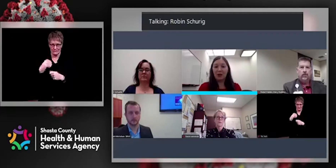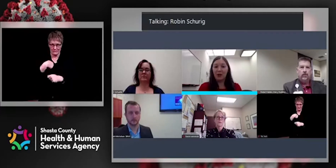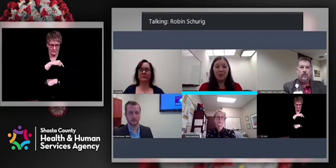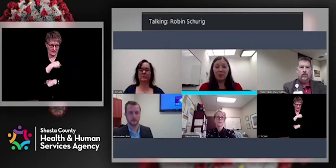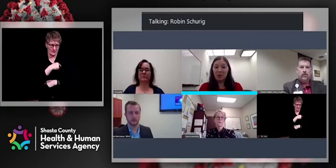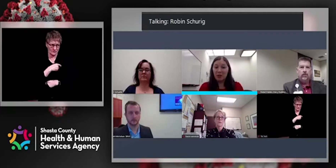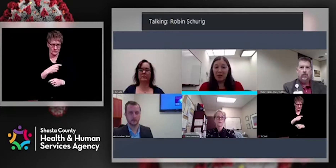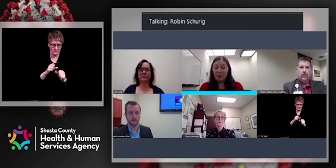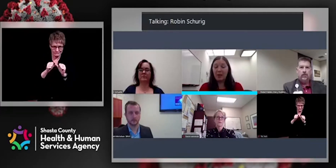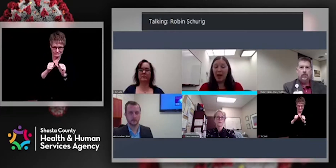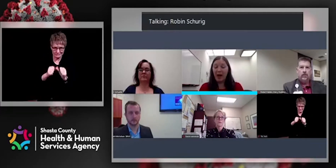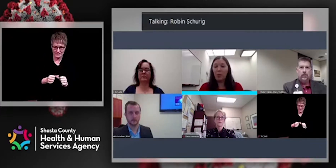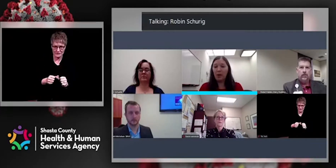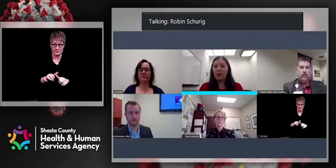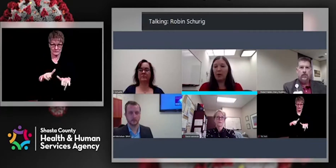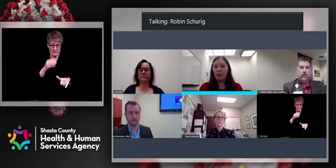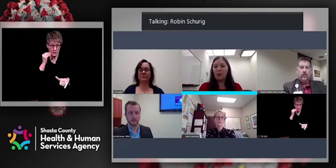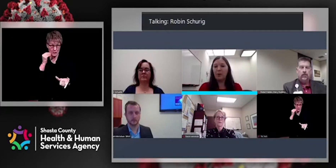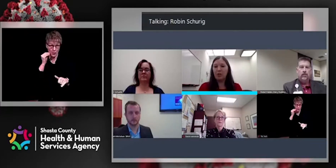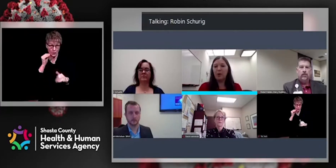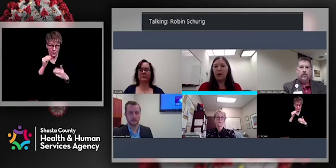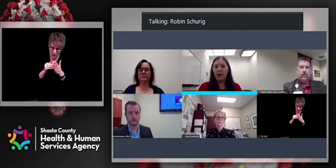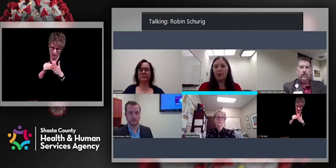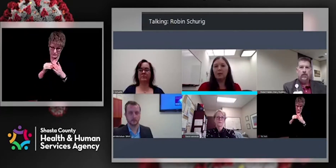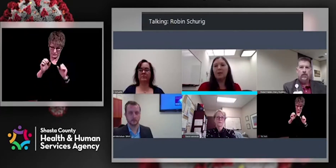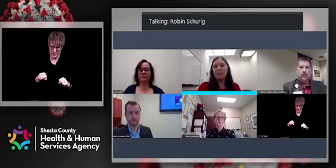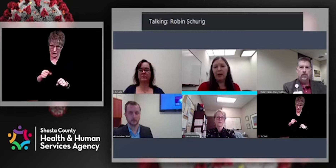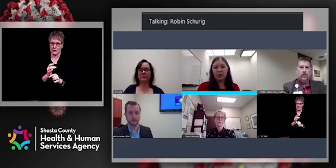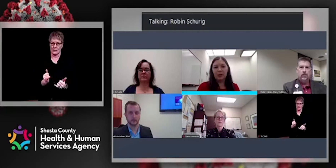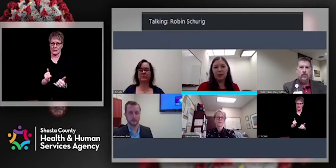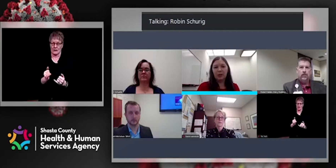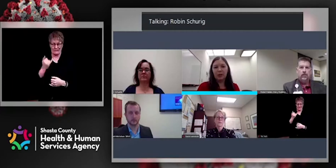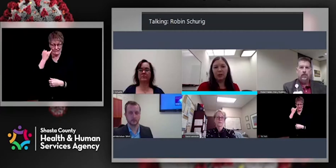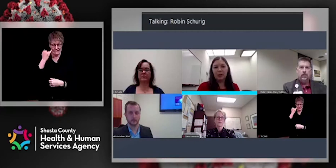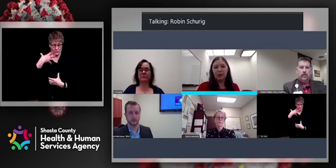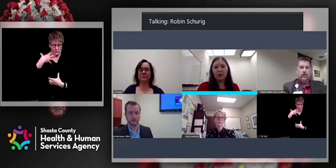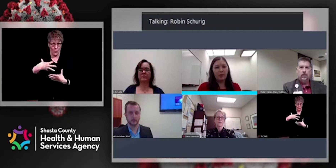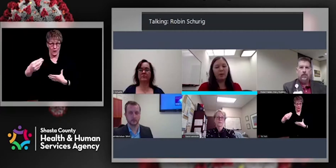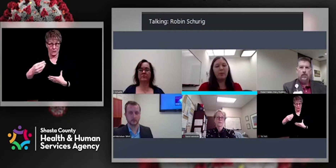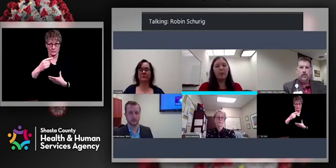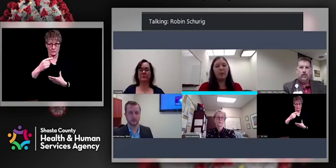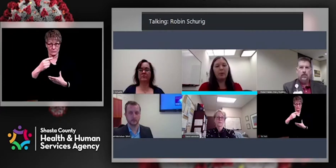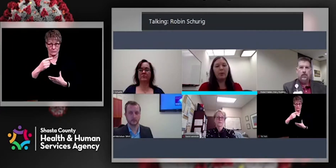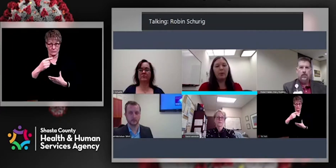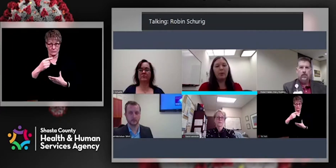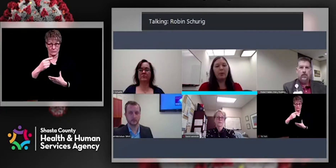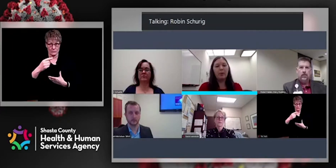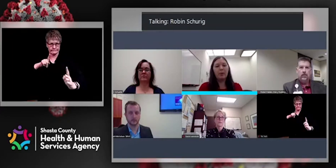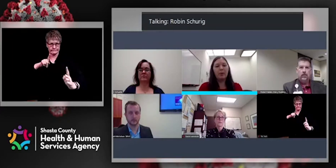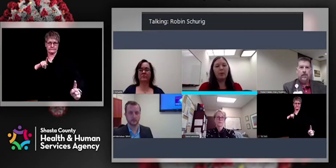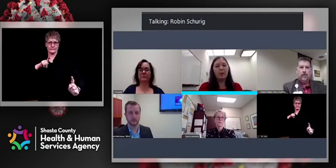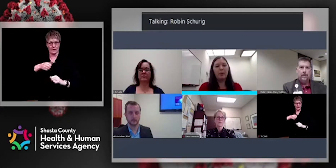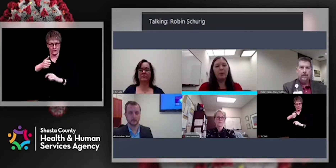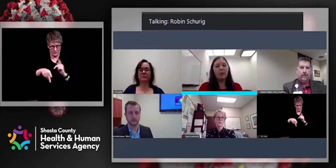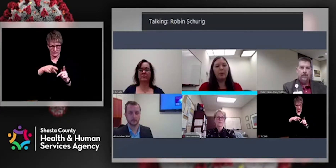stay at home as much as possible now, really, but when we do go out, make sure to keep your distance from other people and wear your mask and all of those things.